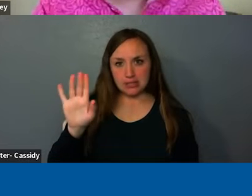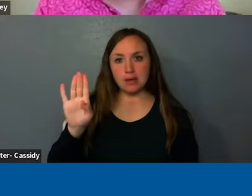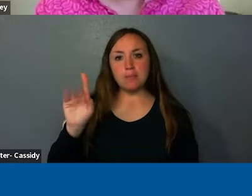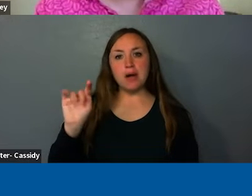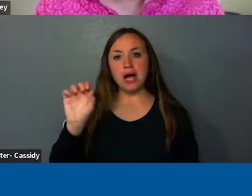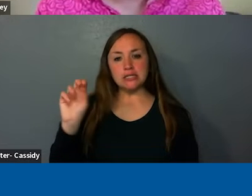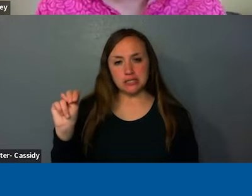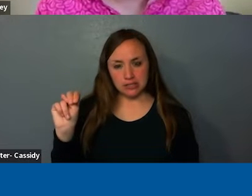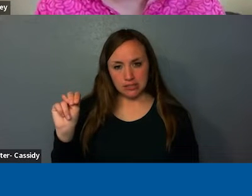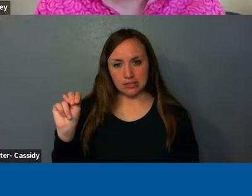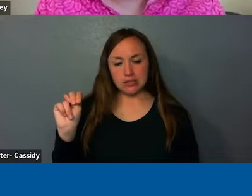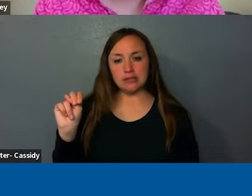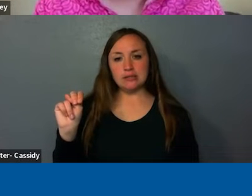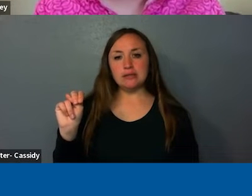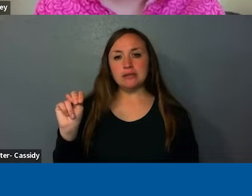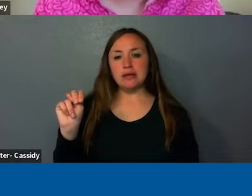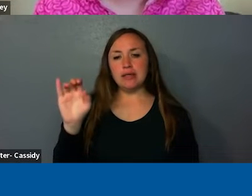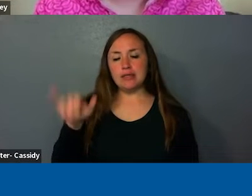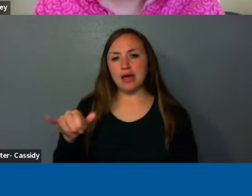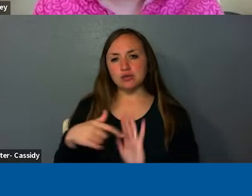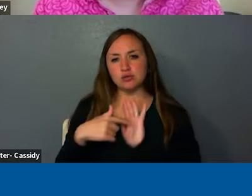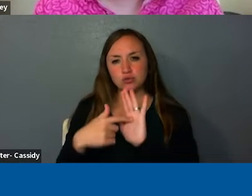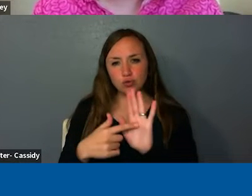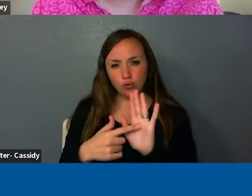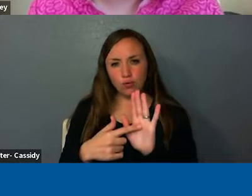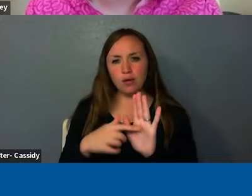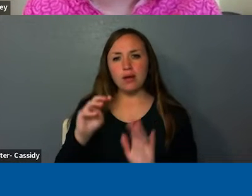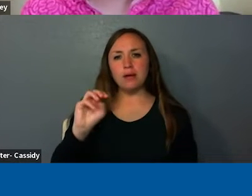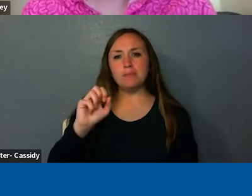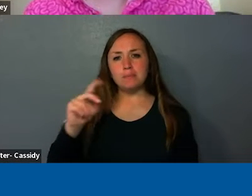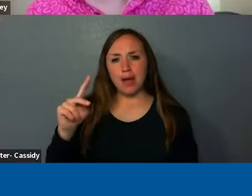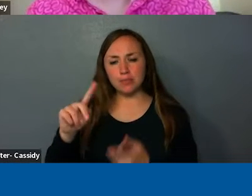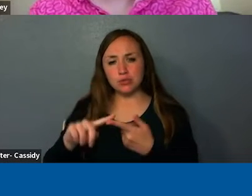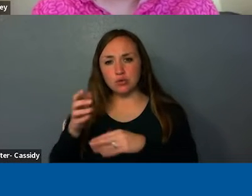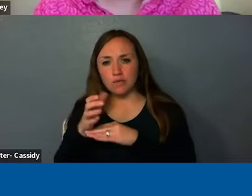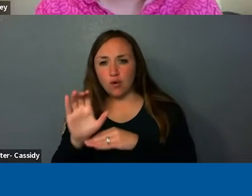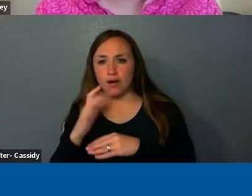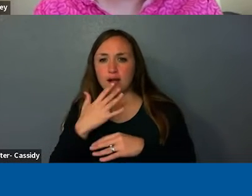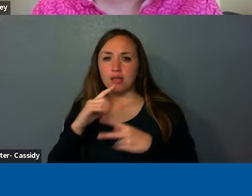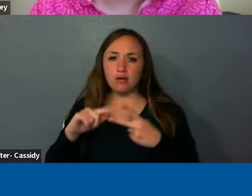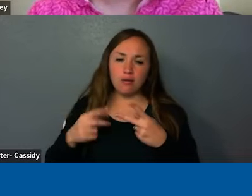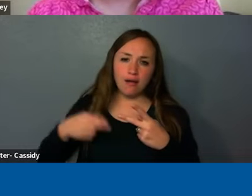that includes mapping to forced color mode or high contrast mode keywords.